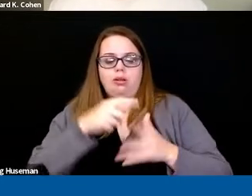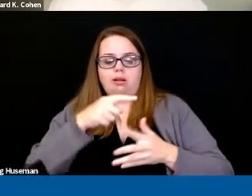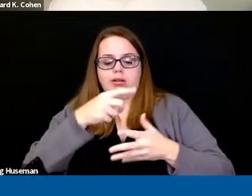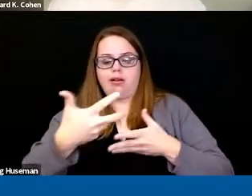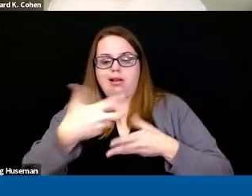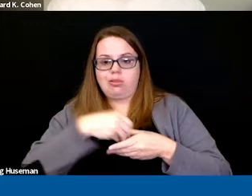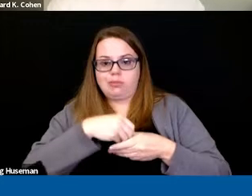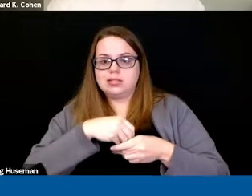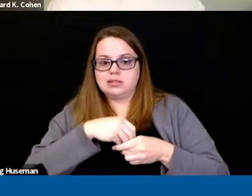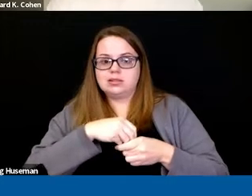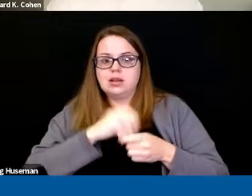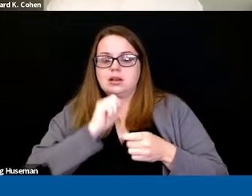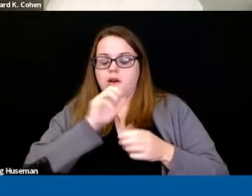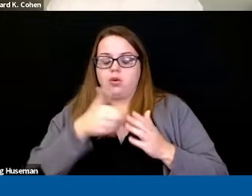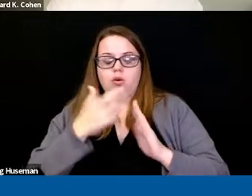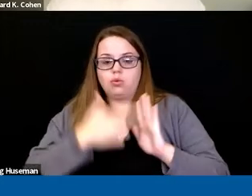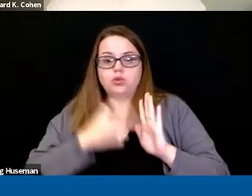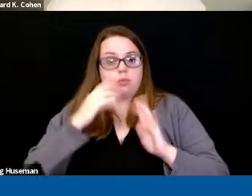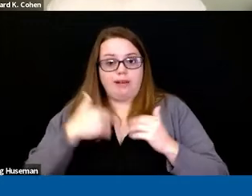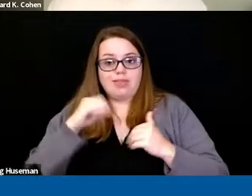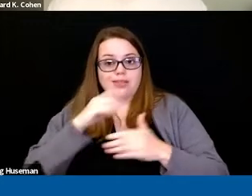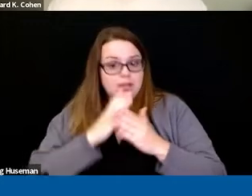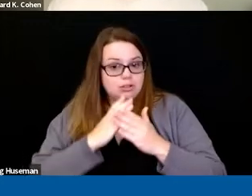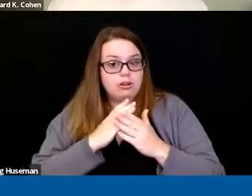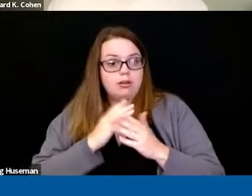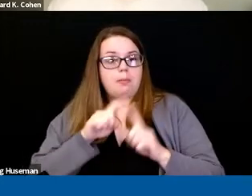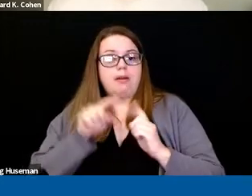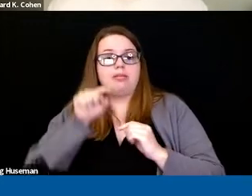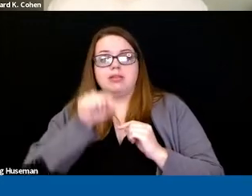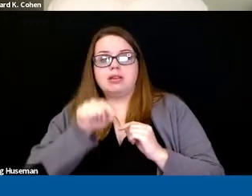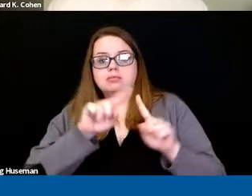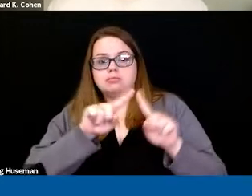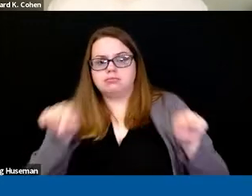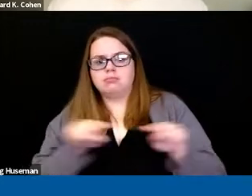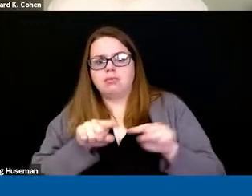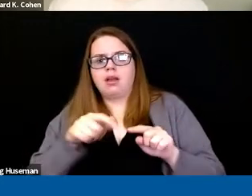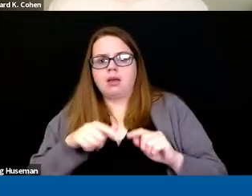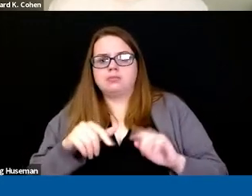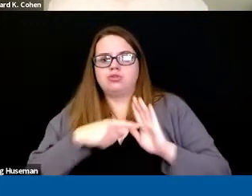And not all roles will have this section. In this case, on the screen, I'm displaying the menu role definition.